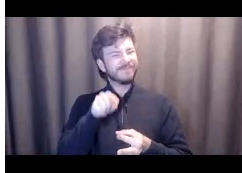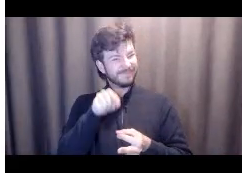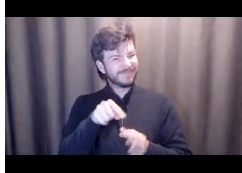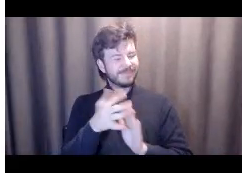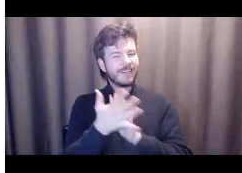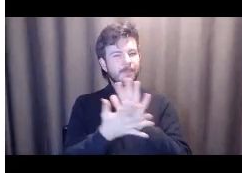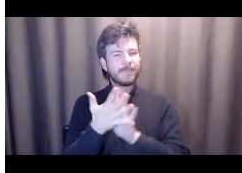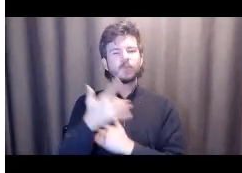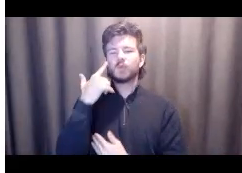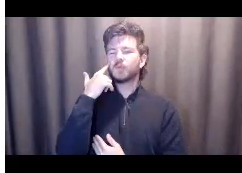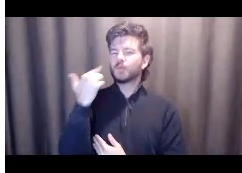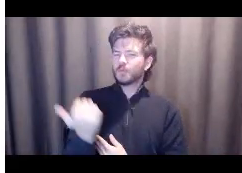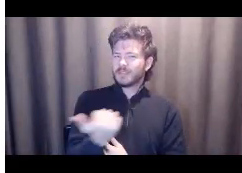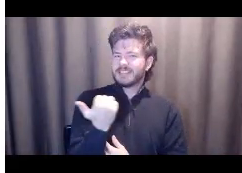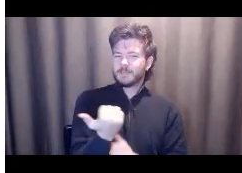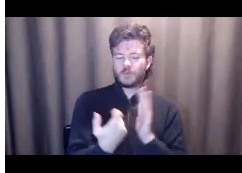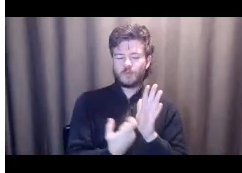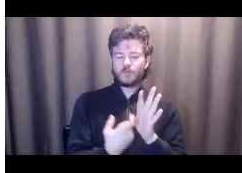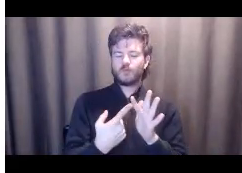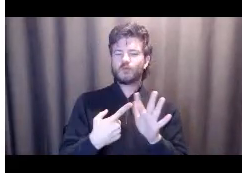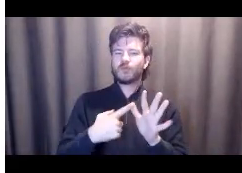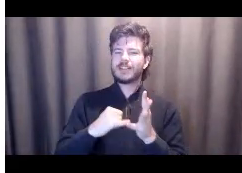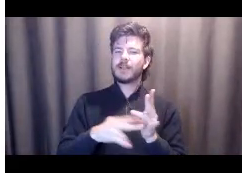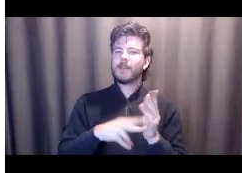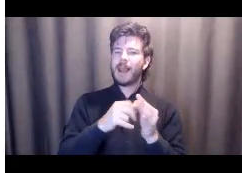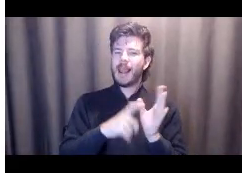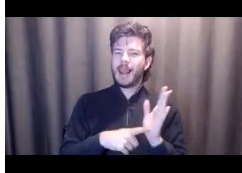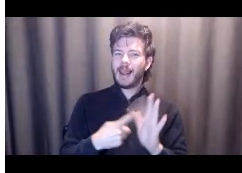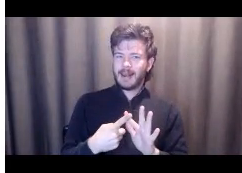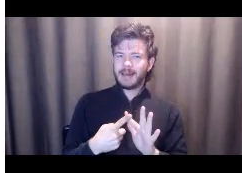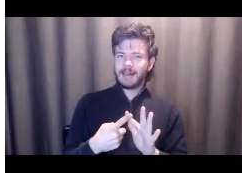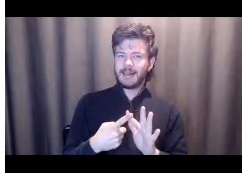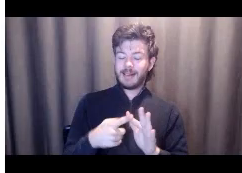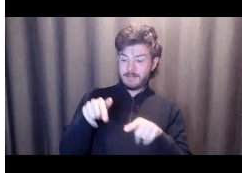afford to pay for the support within their plan budget.